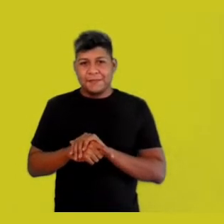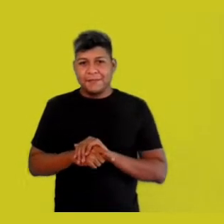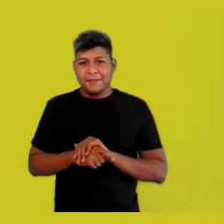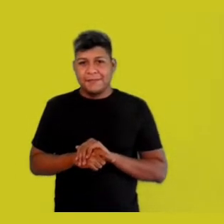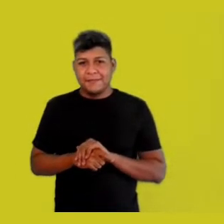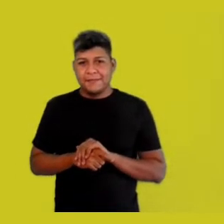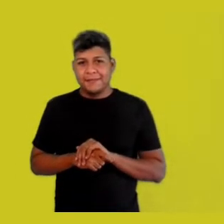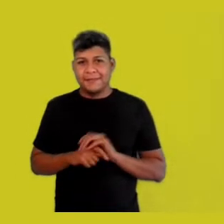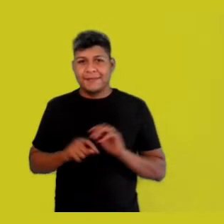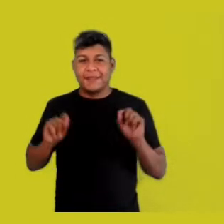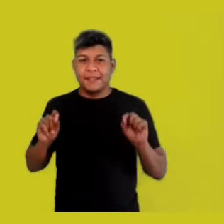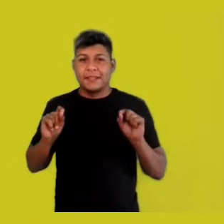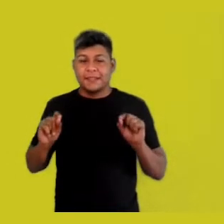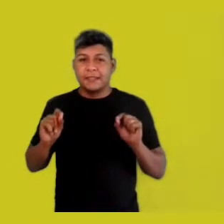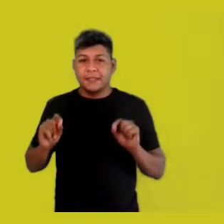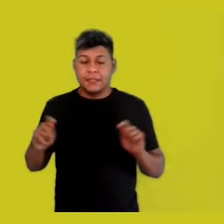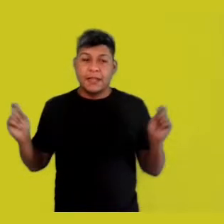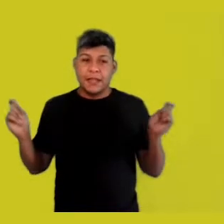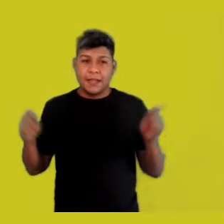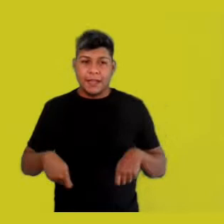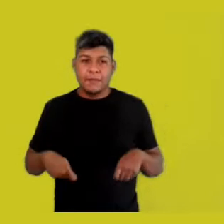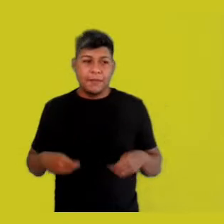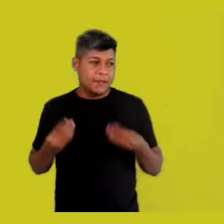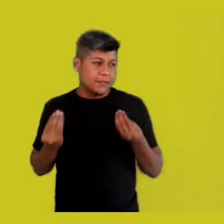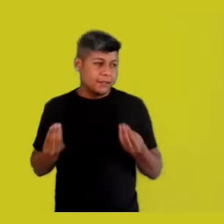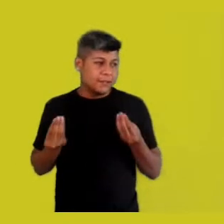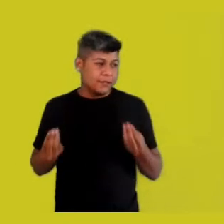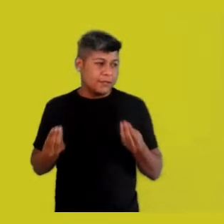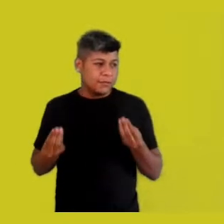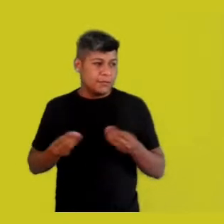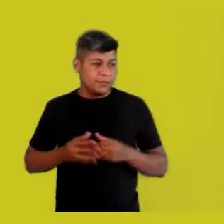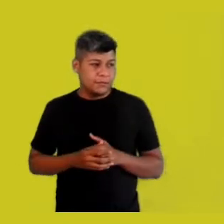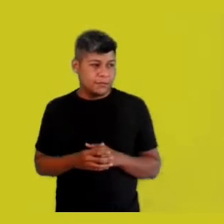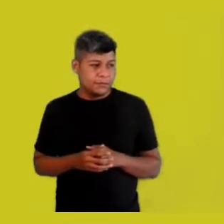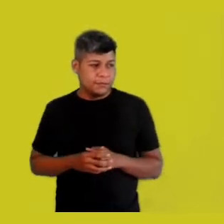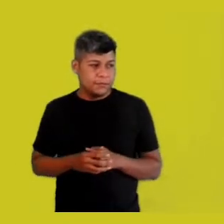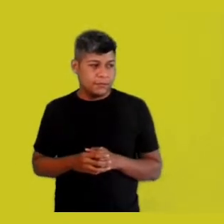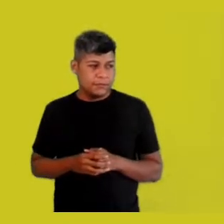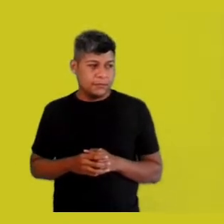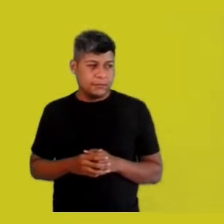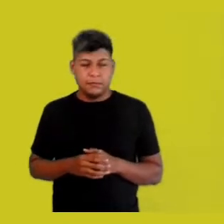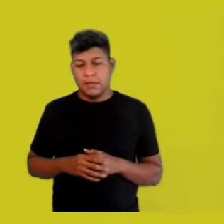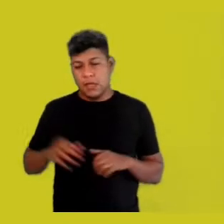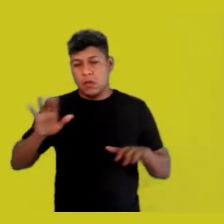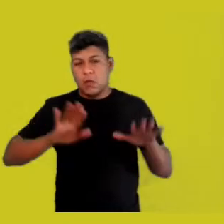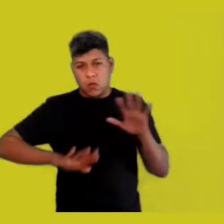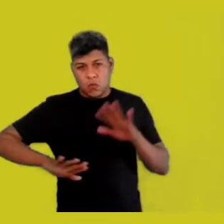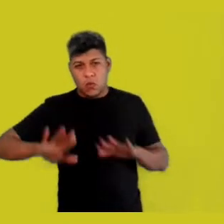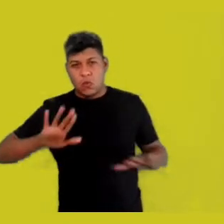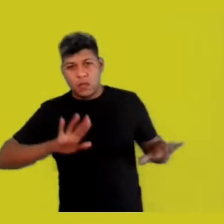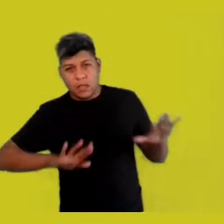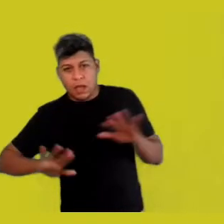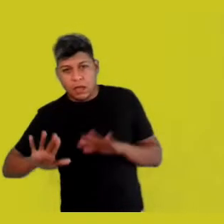How could they? With such generosity, care, and so on.